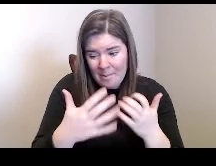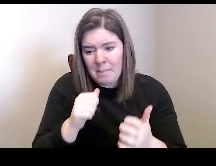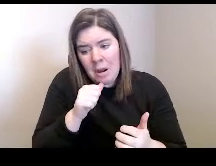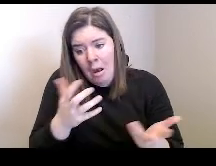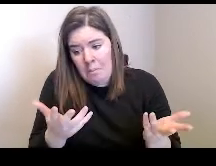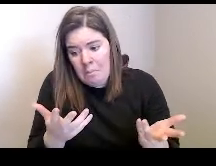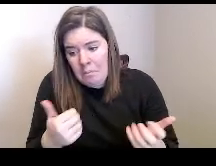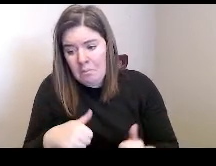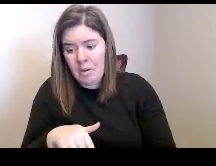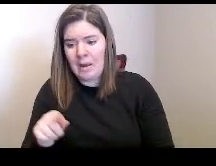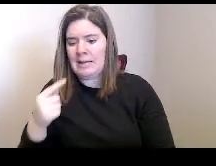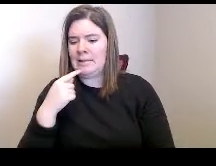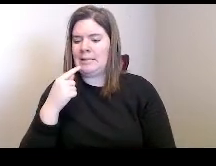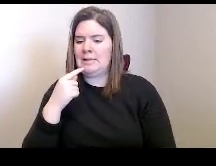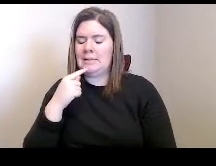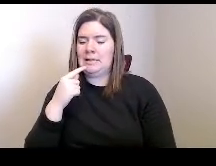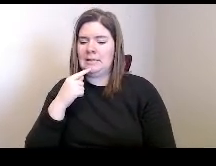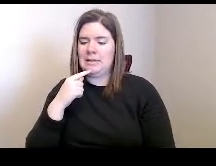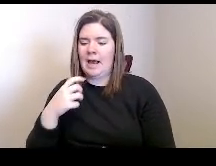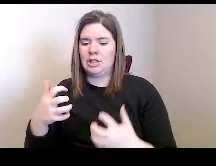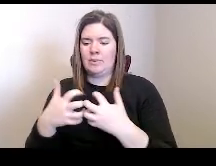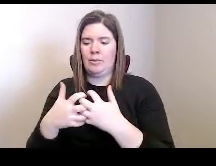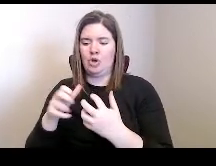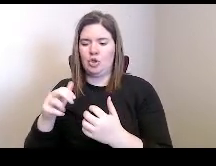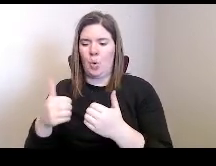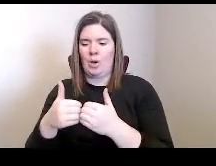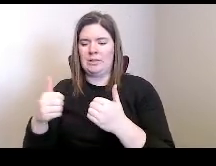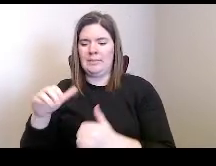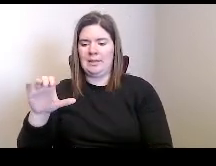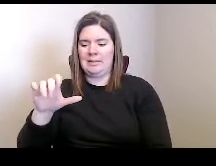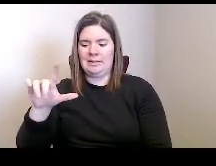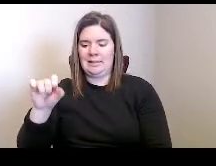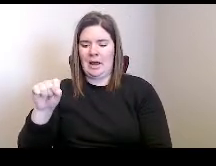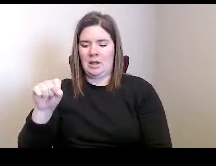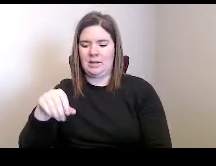says merged or split cells in a table. We'll talk about tables in a moment, but